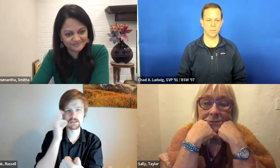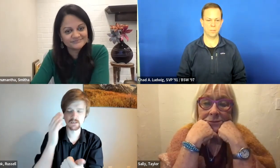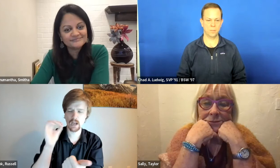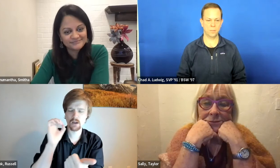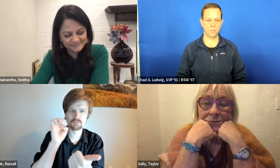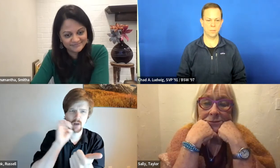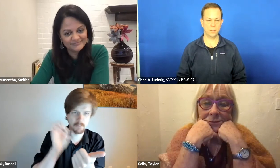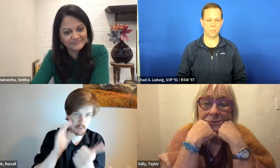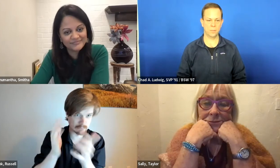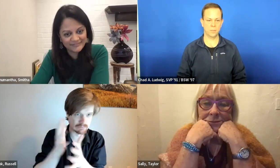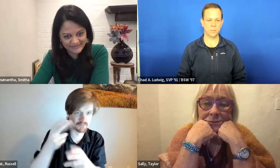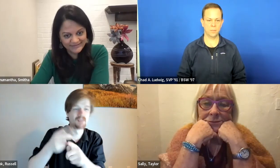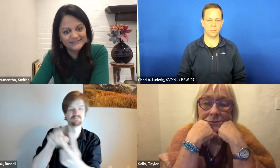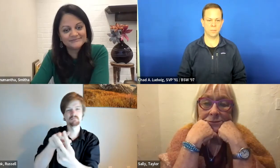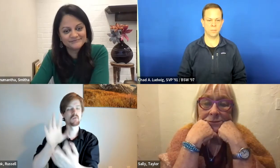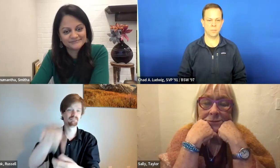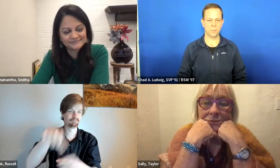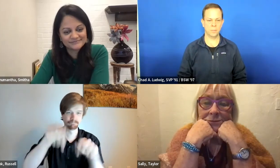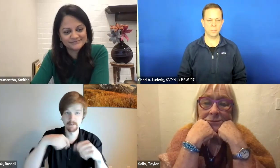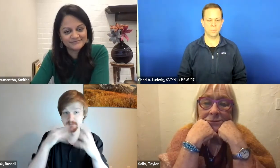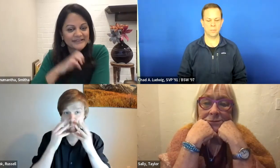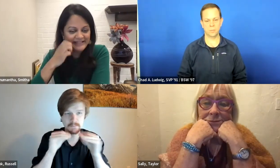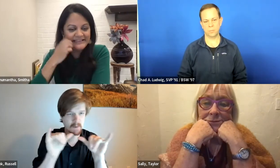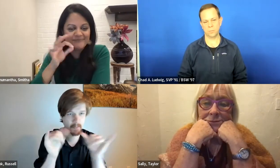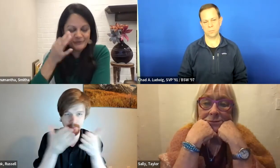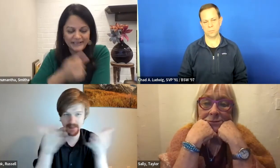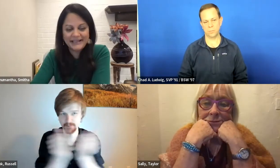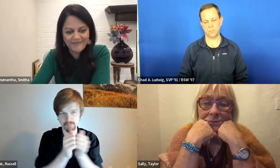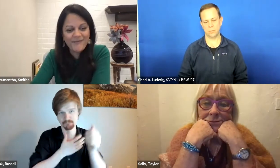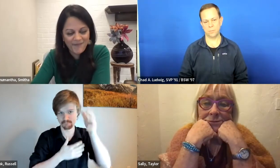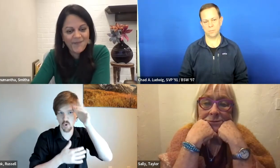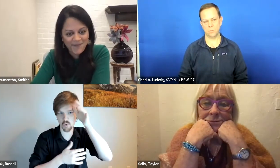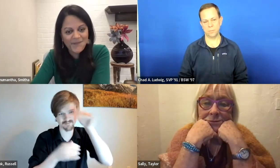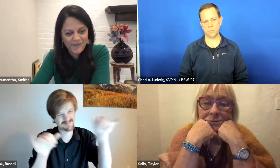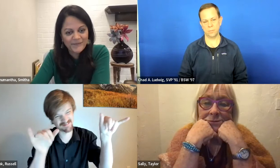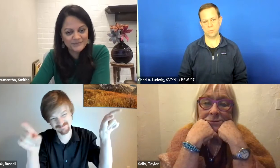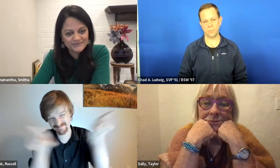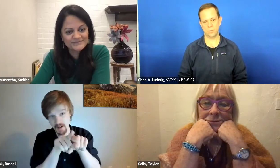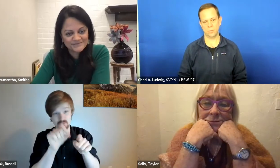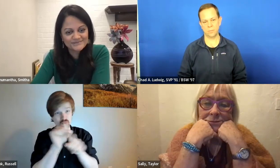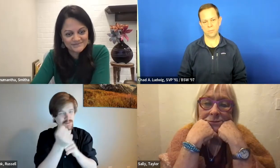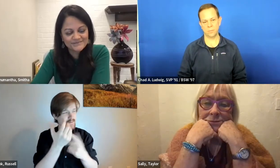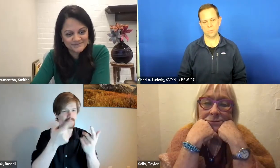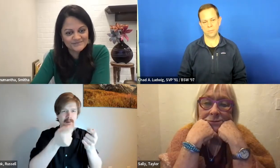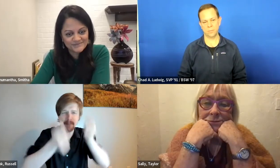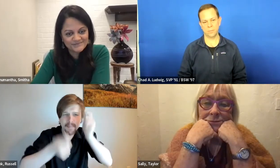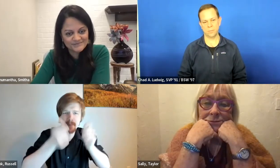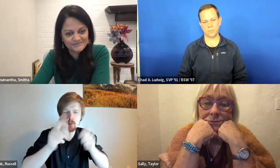I feel like the movie was very relatable, Frank and Eileen's story, pretty much very similar story to what I went through